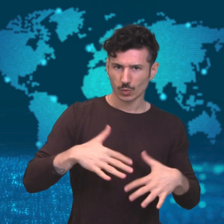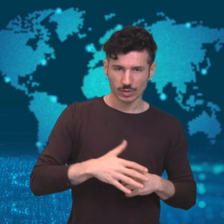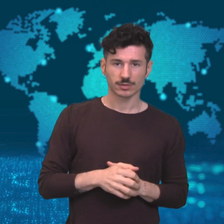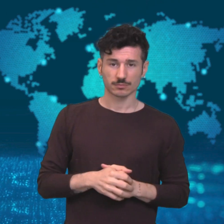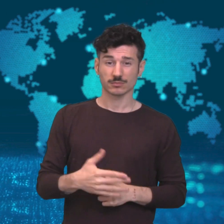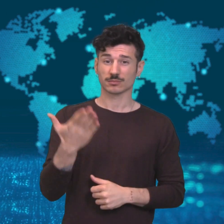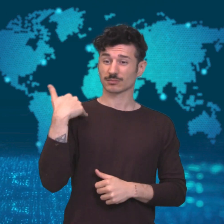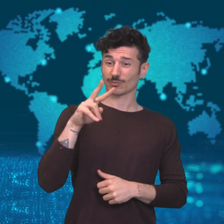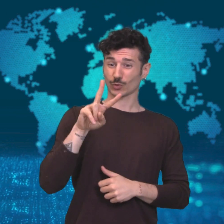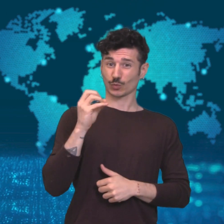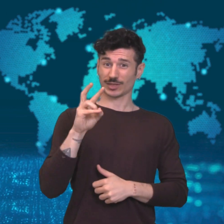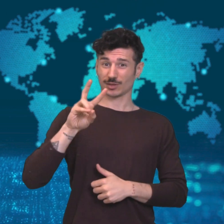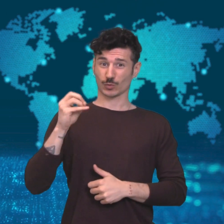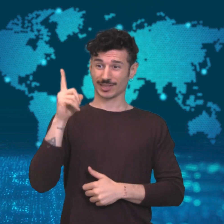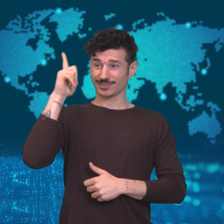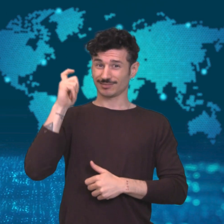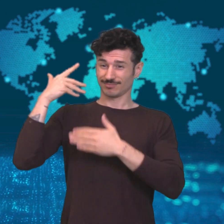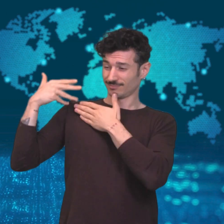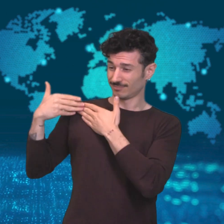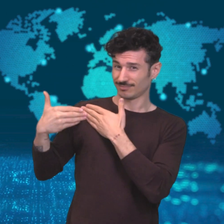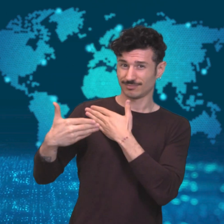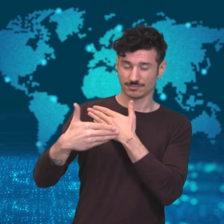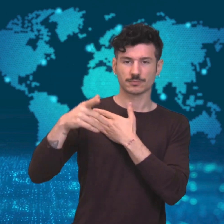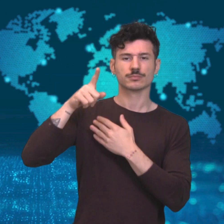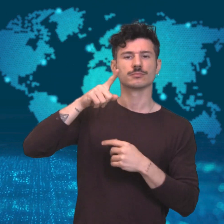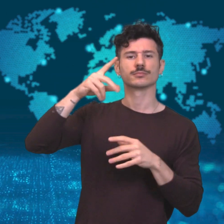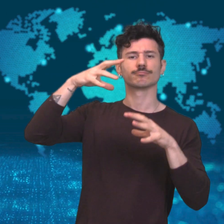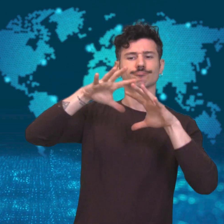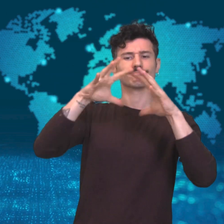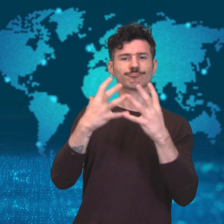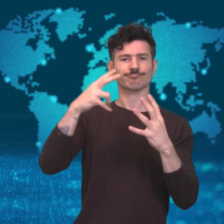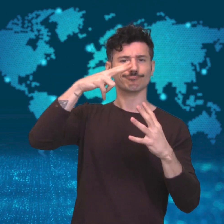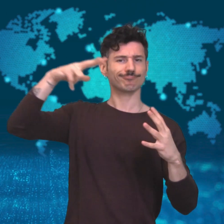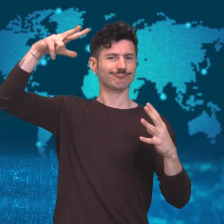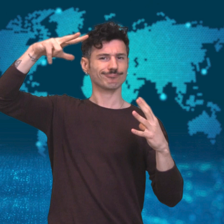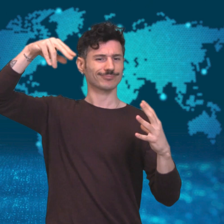large patches of the rainforest.